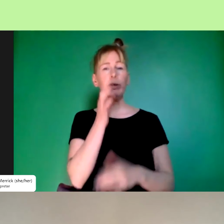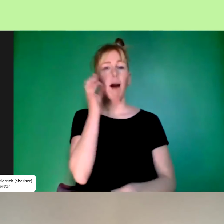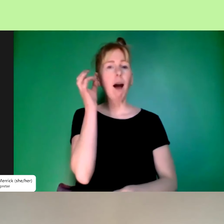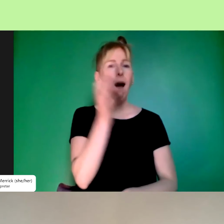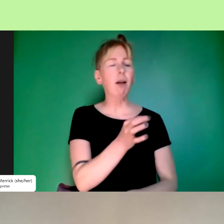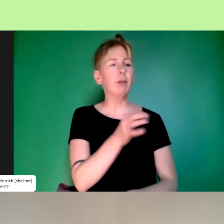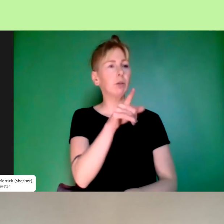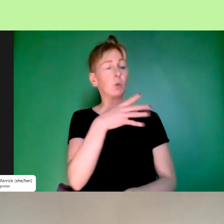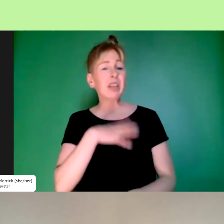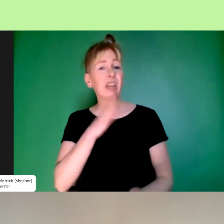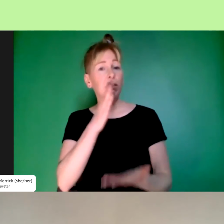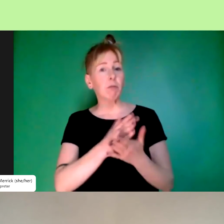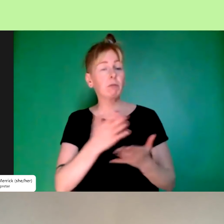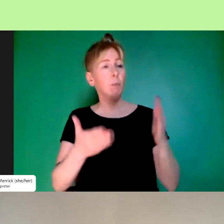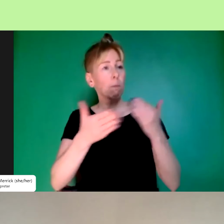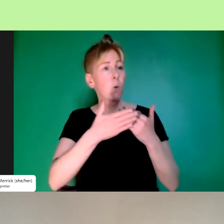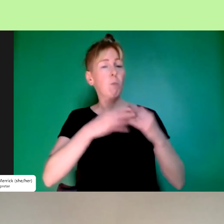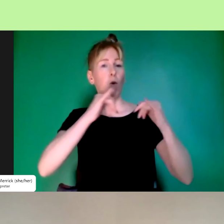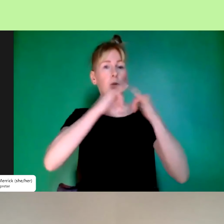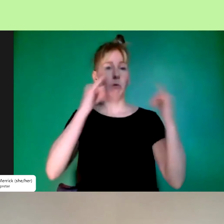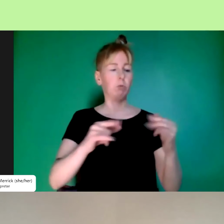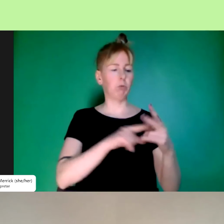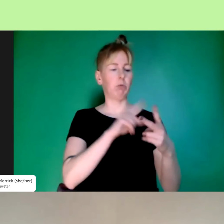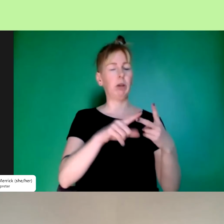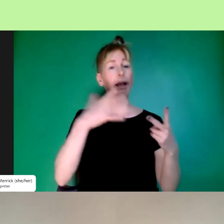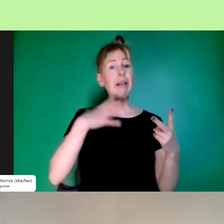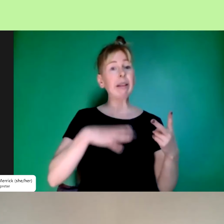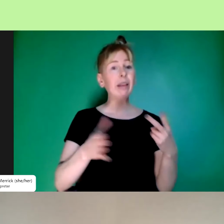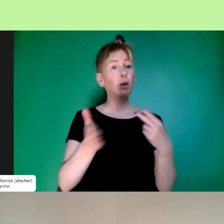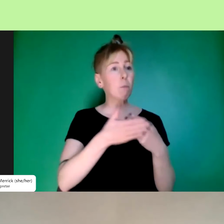Do we need to collect more art? Do we need to make more art that is collectible?